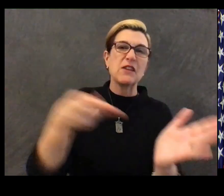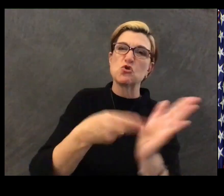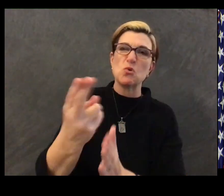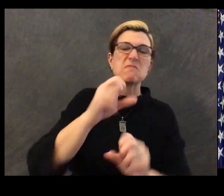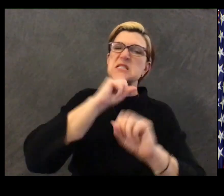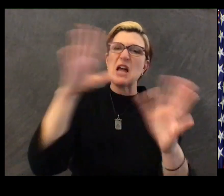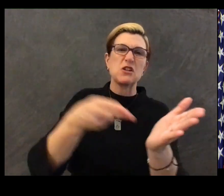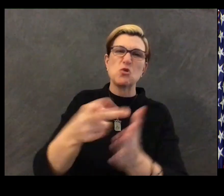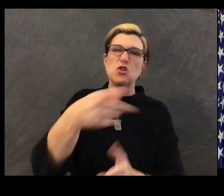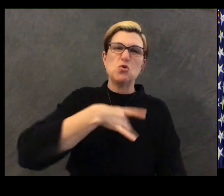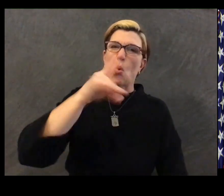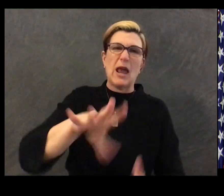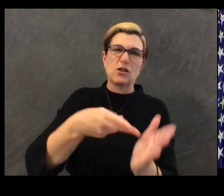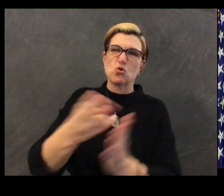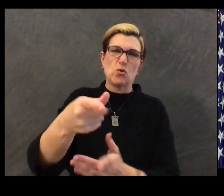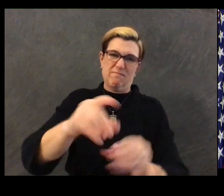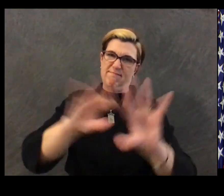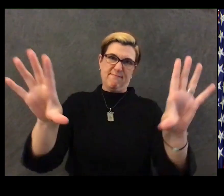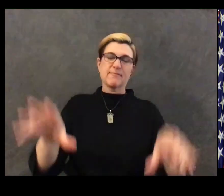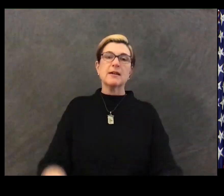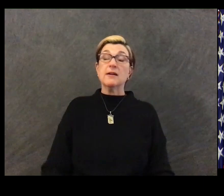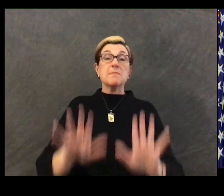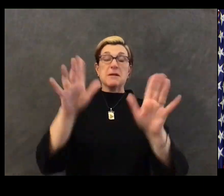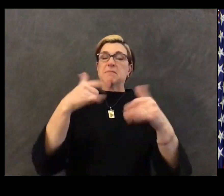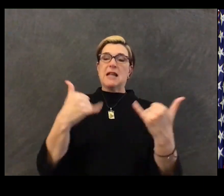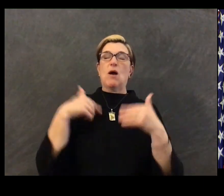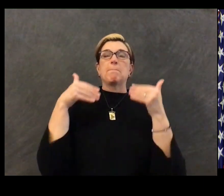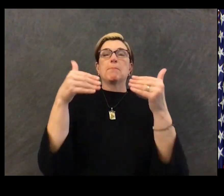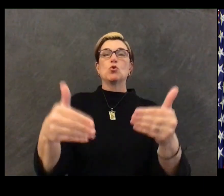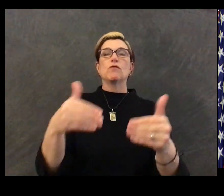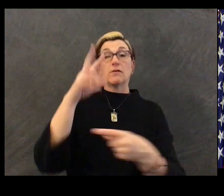questions on the assumption you'd like to and I think you probably will it's